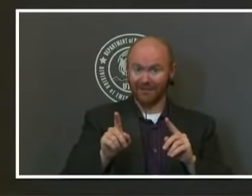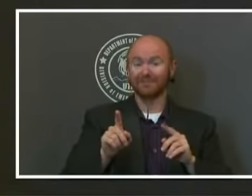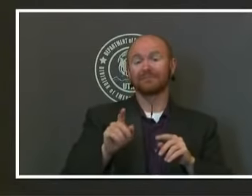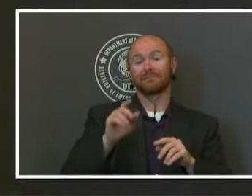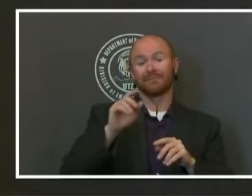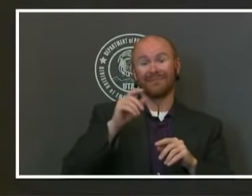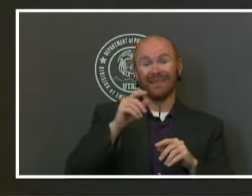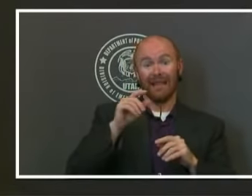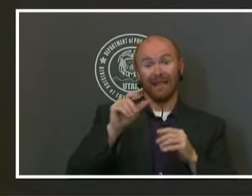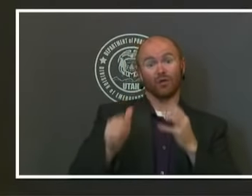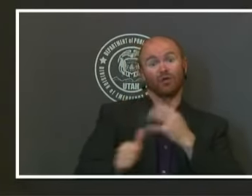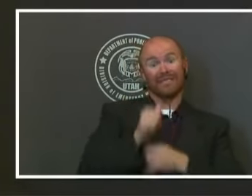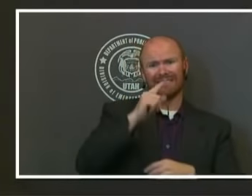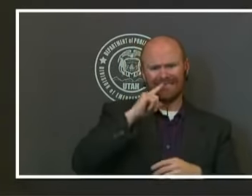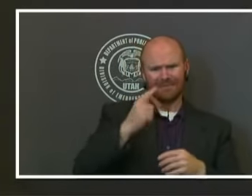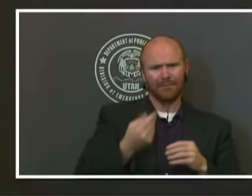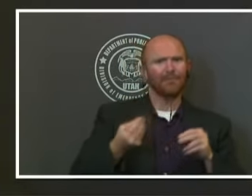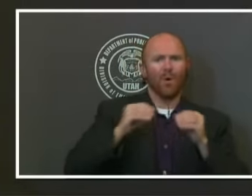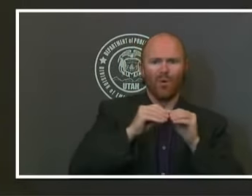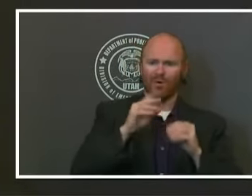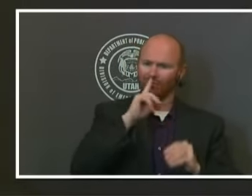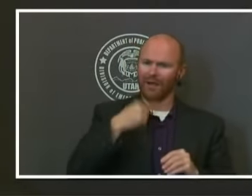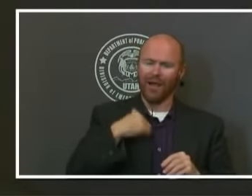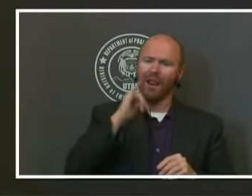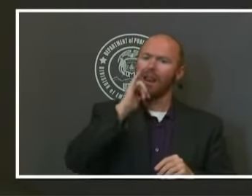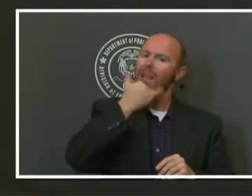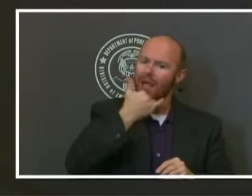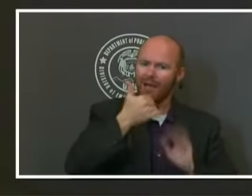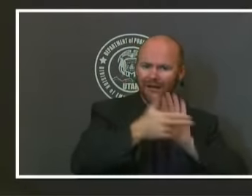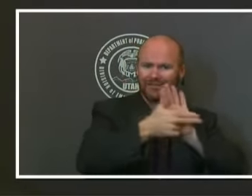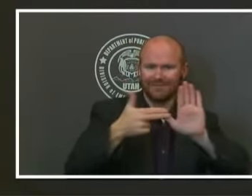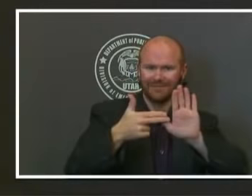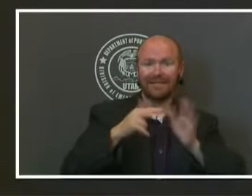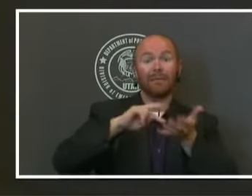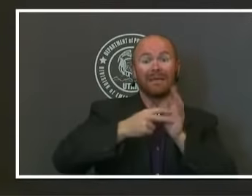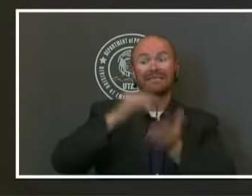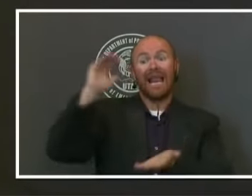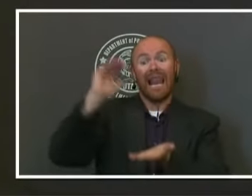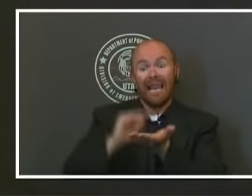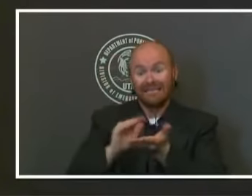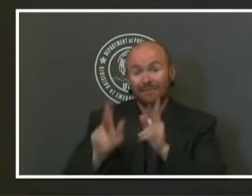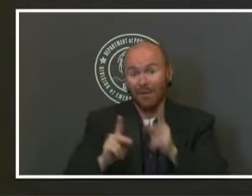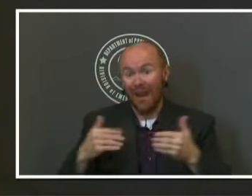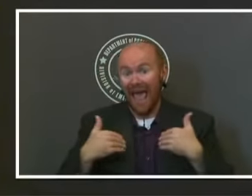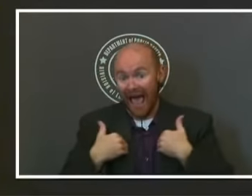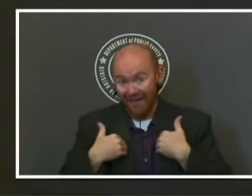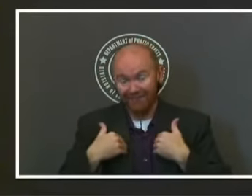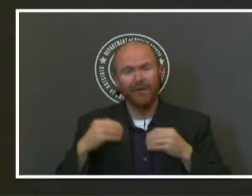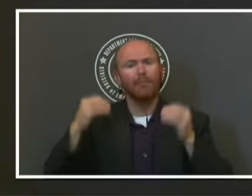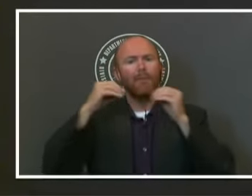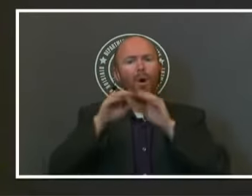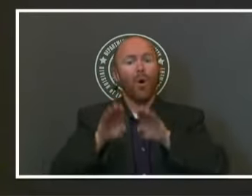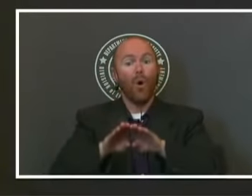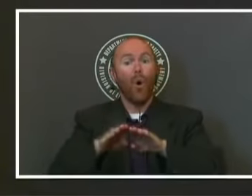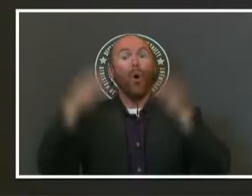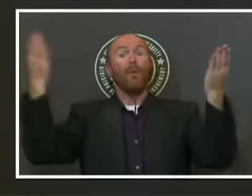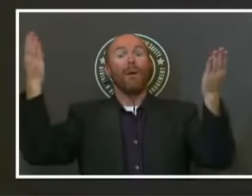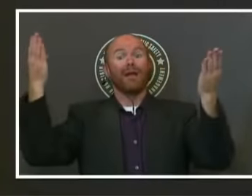away when in fact it was just a smaller transmission right so we